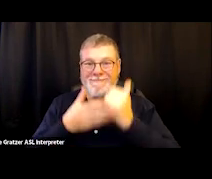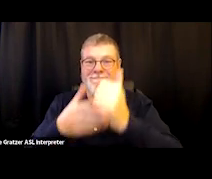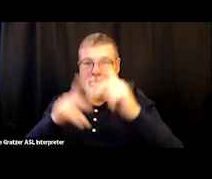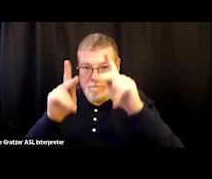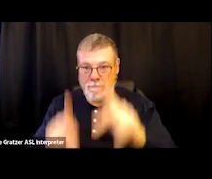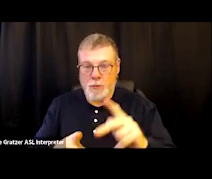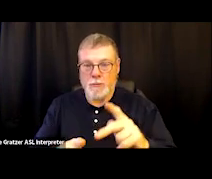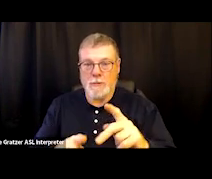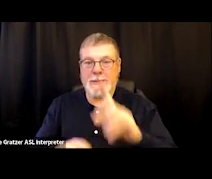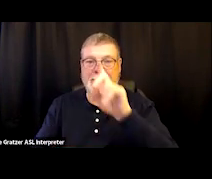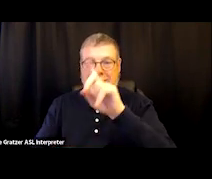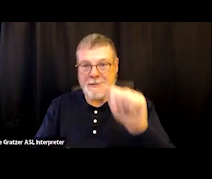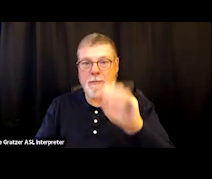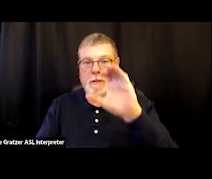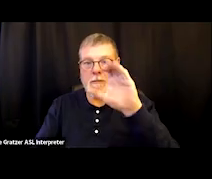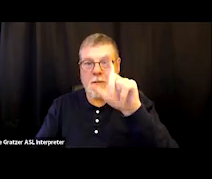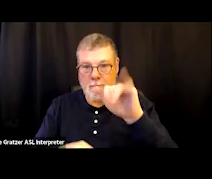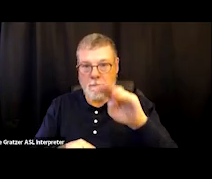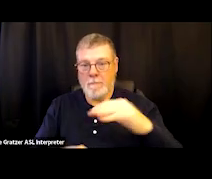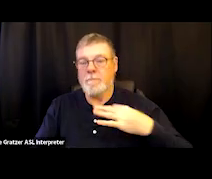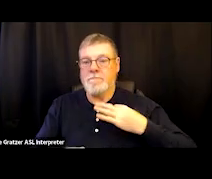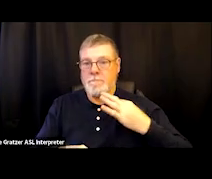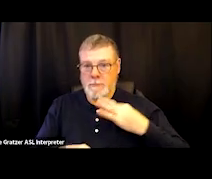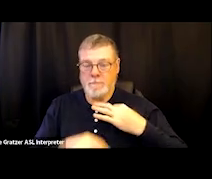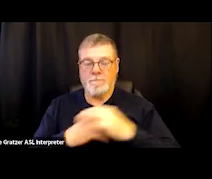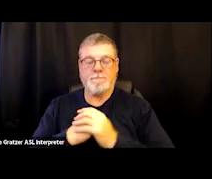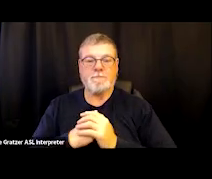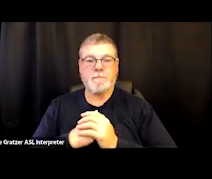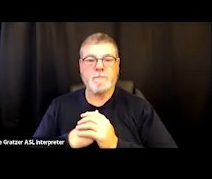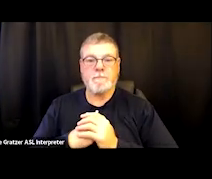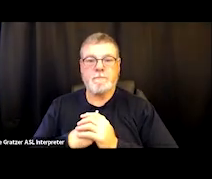with a disability claim or application using the SOAR model.